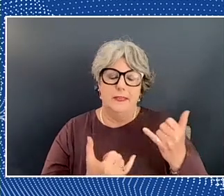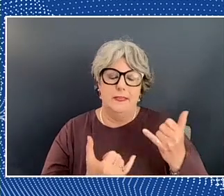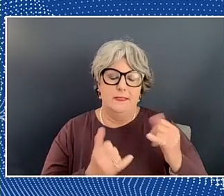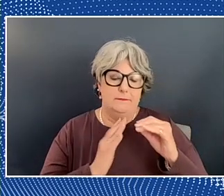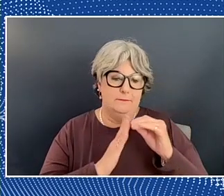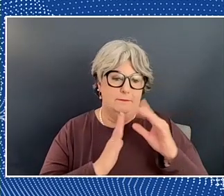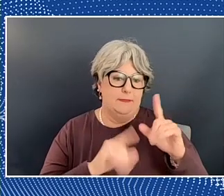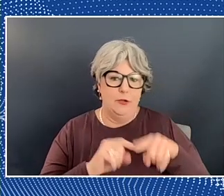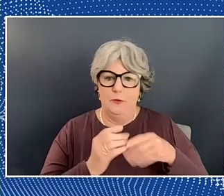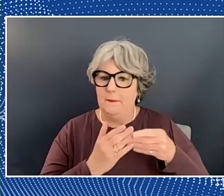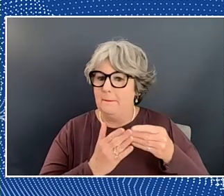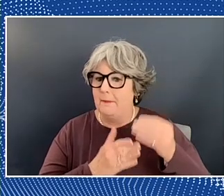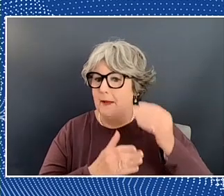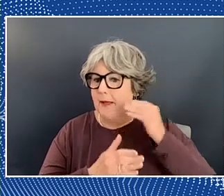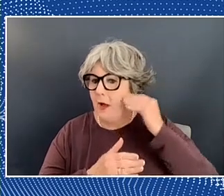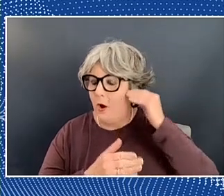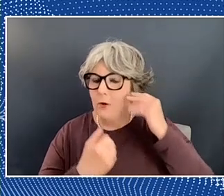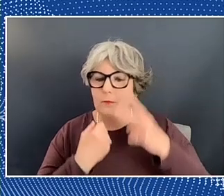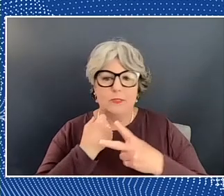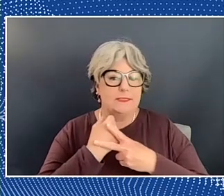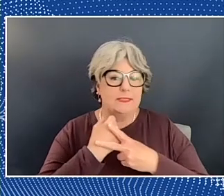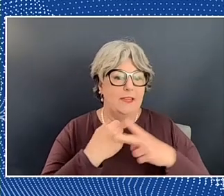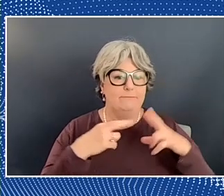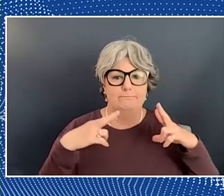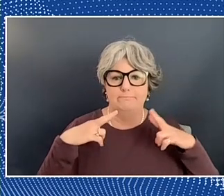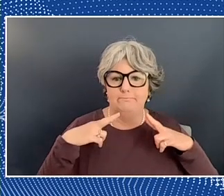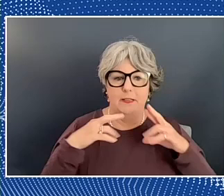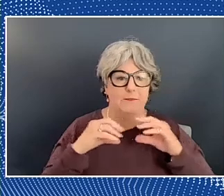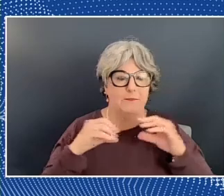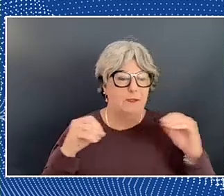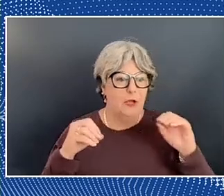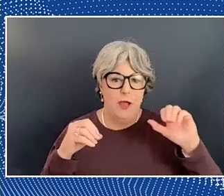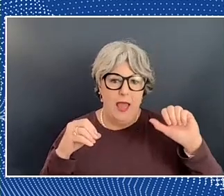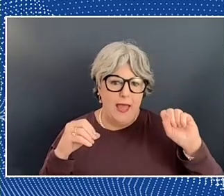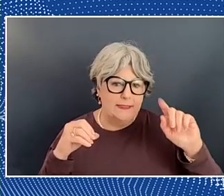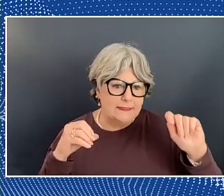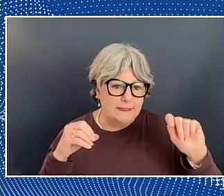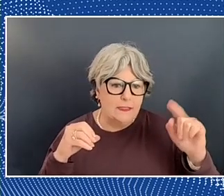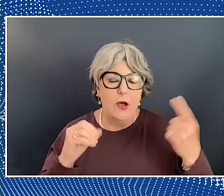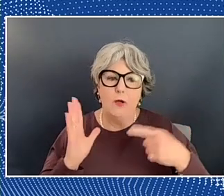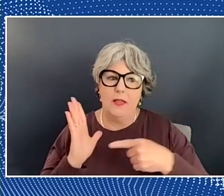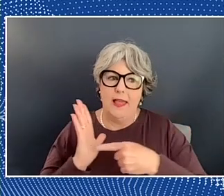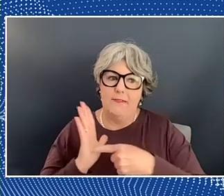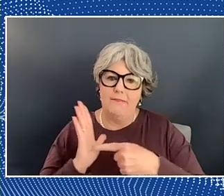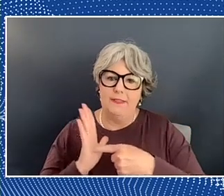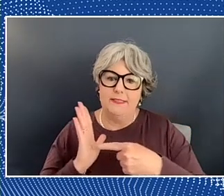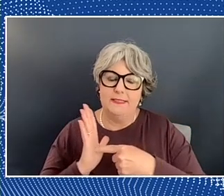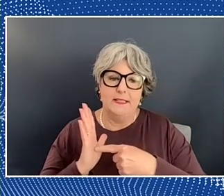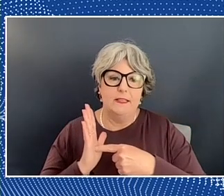home or save for retirement. I have no assets. All I have is debt. If the Supreme Court had helped loan